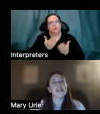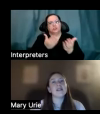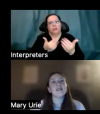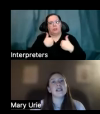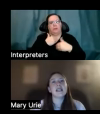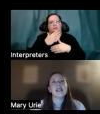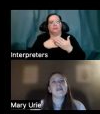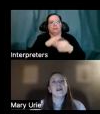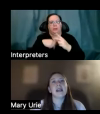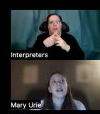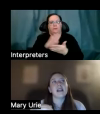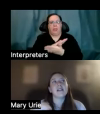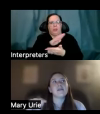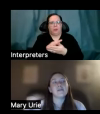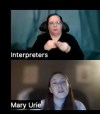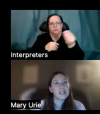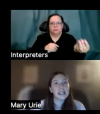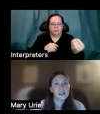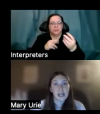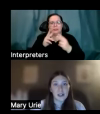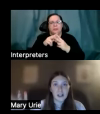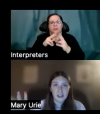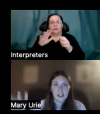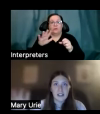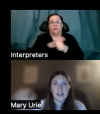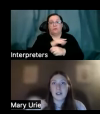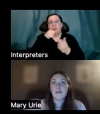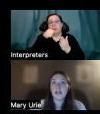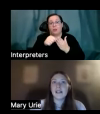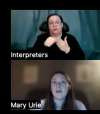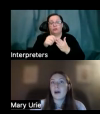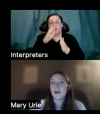handout, either a full length letter that you've written about